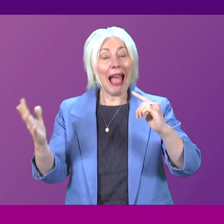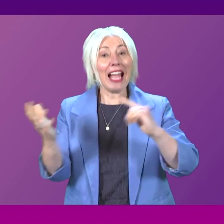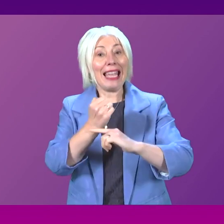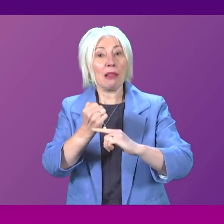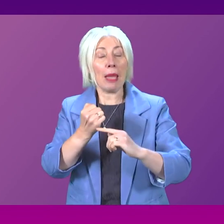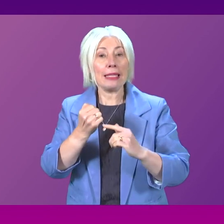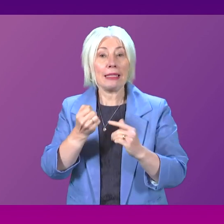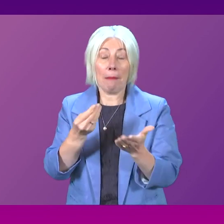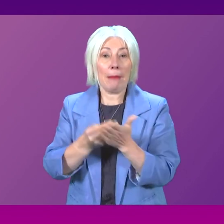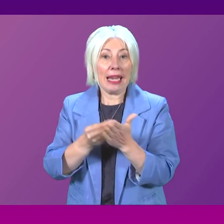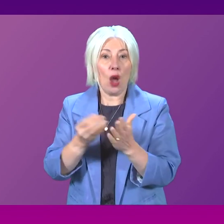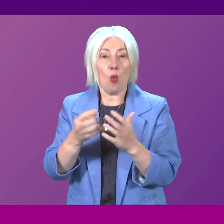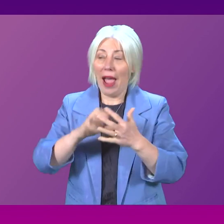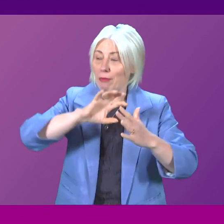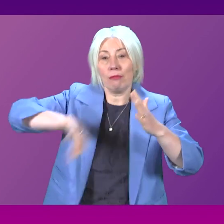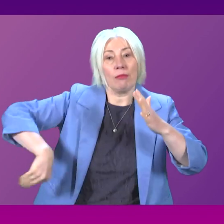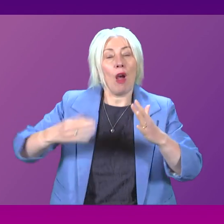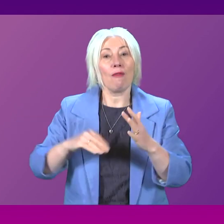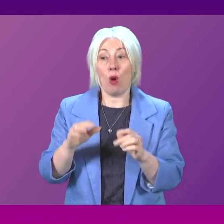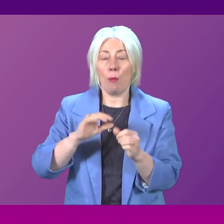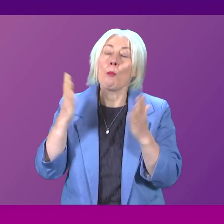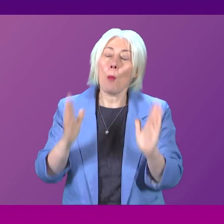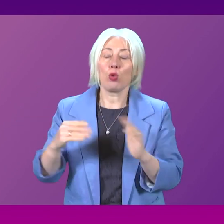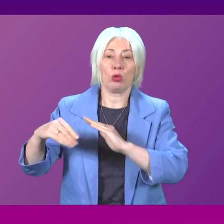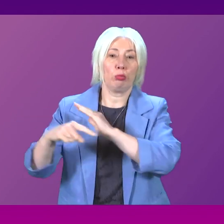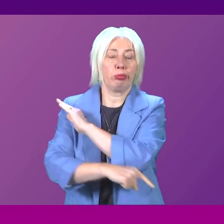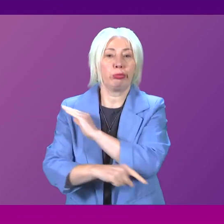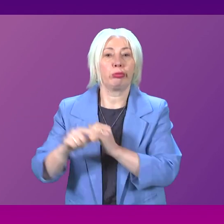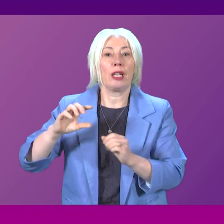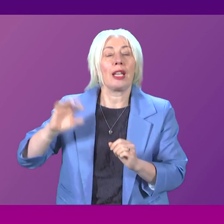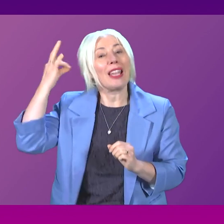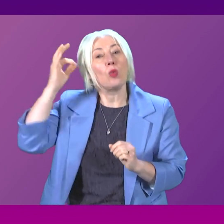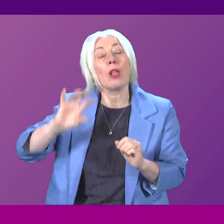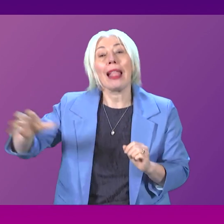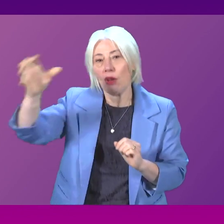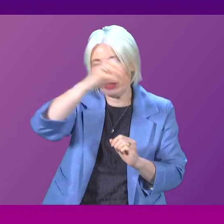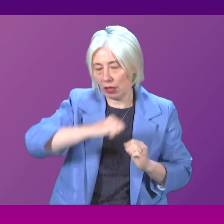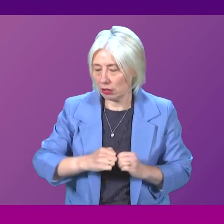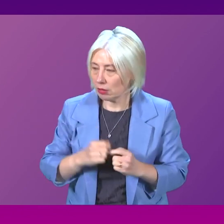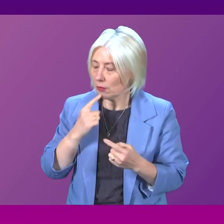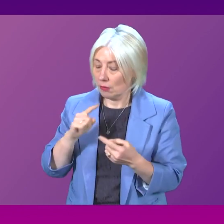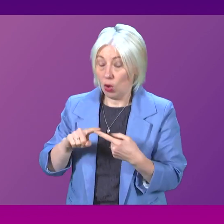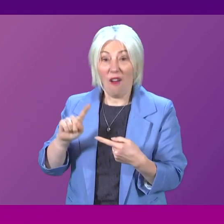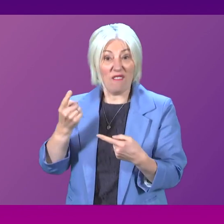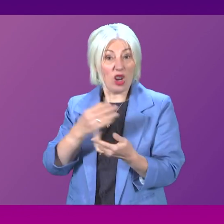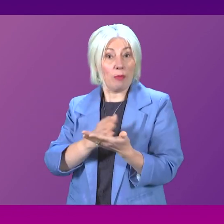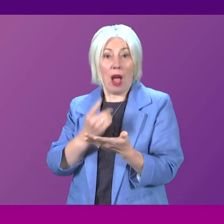I agree with the first part of the member’s question.